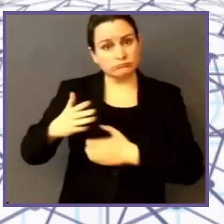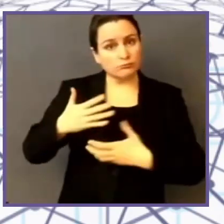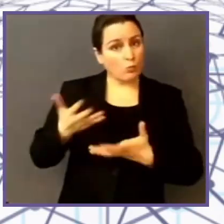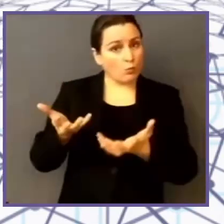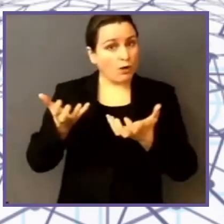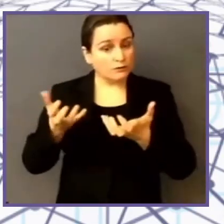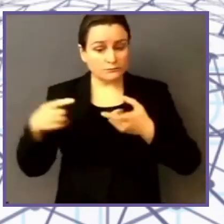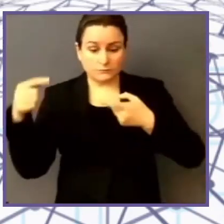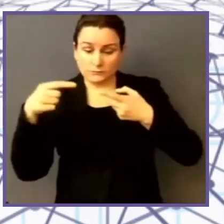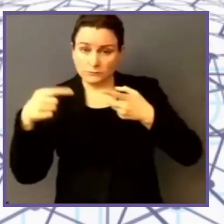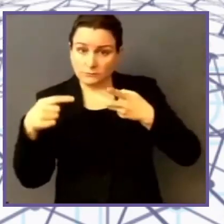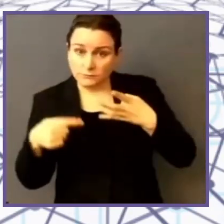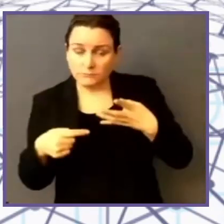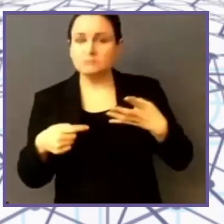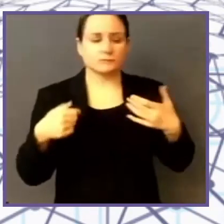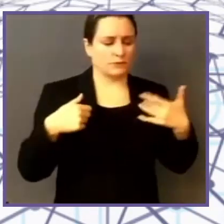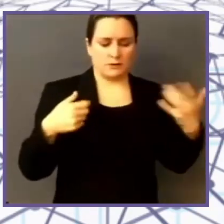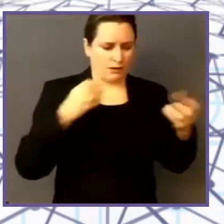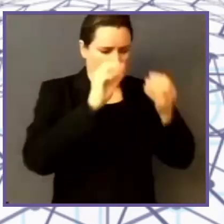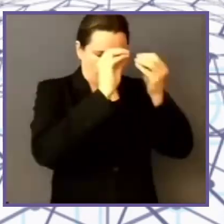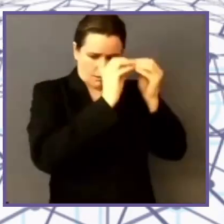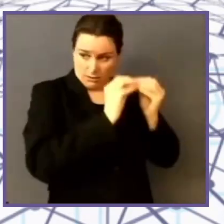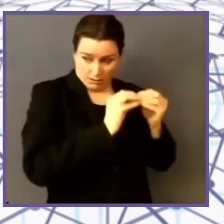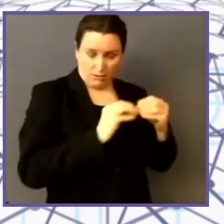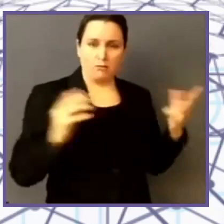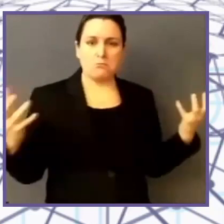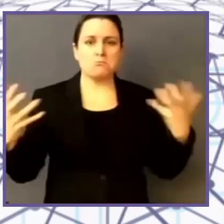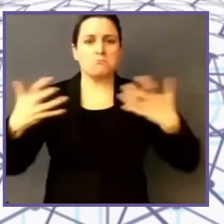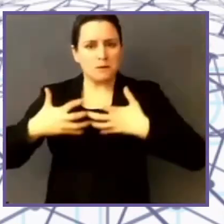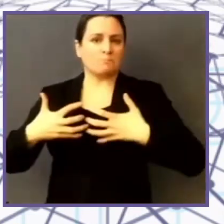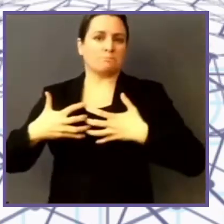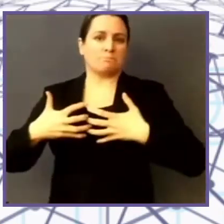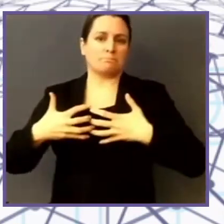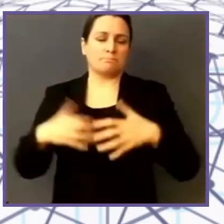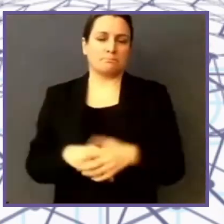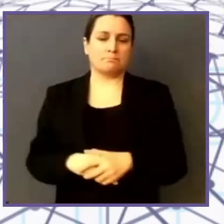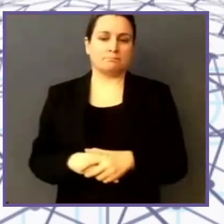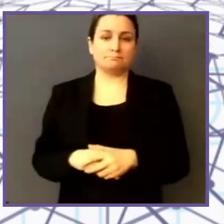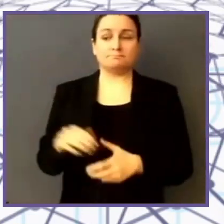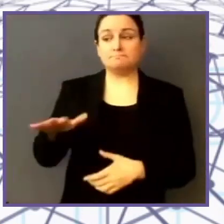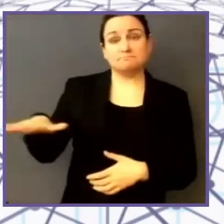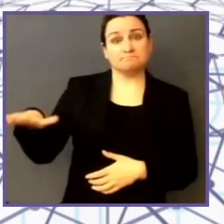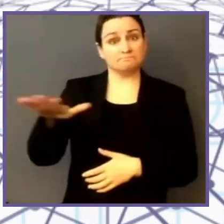For example, beyond functionality, the social acceptability of 80 is a core issue that impacts